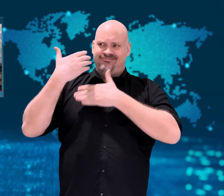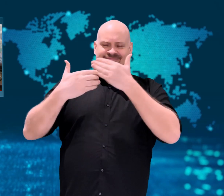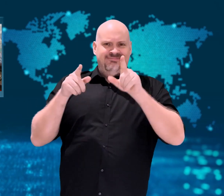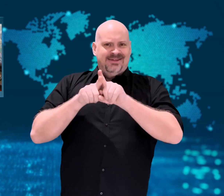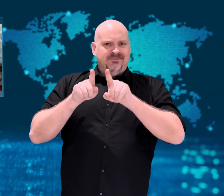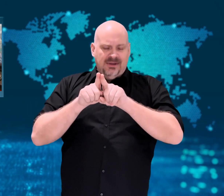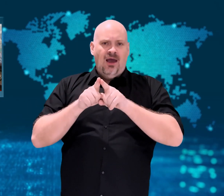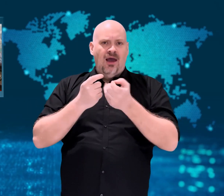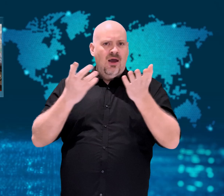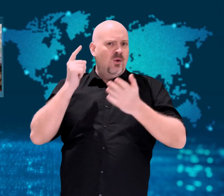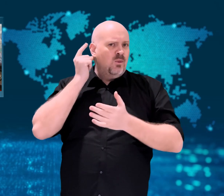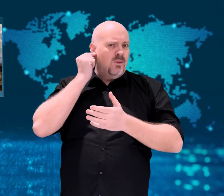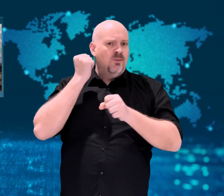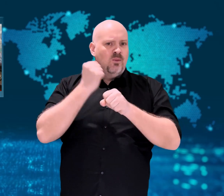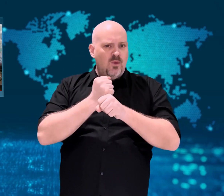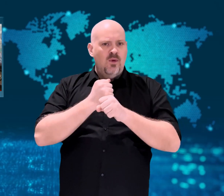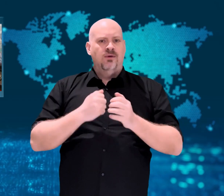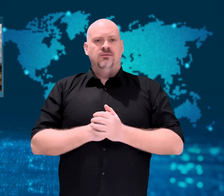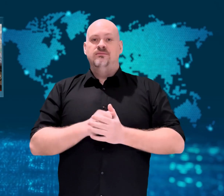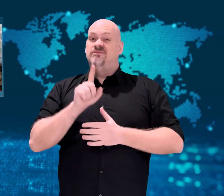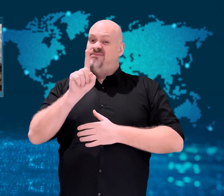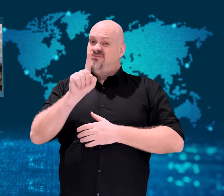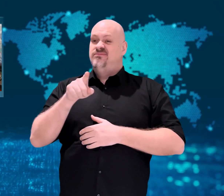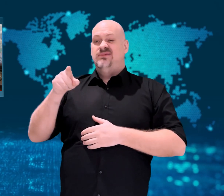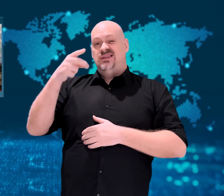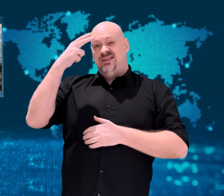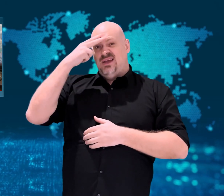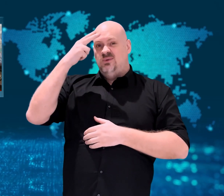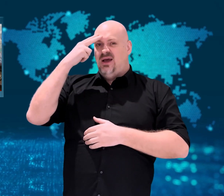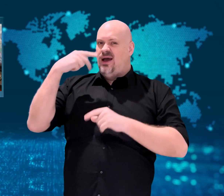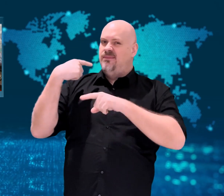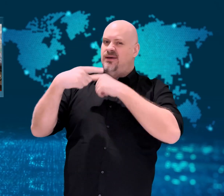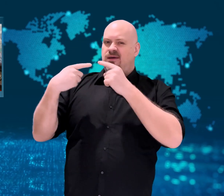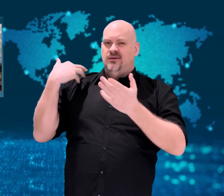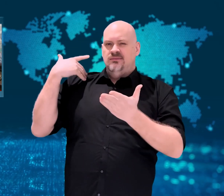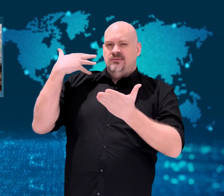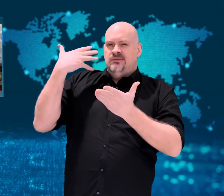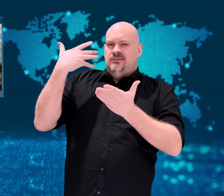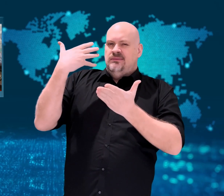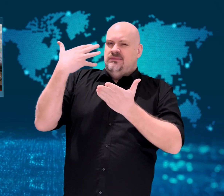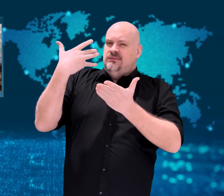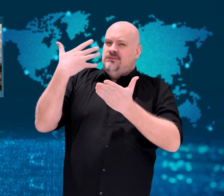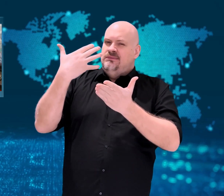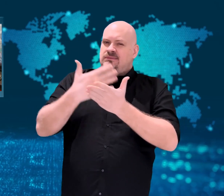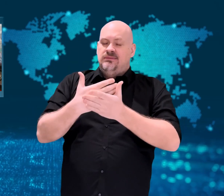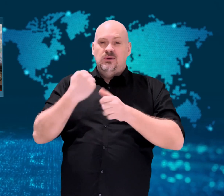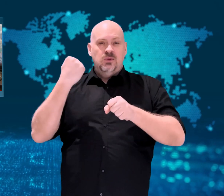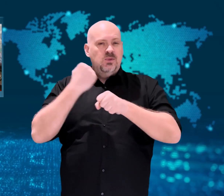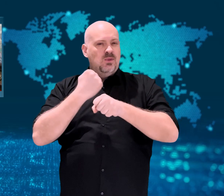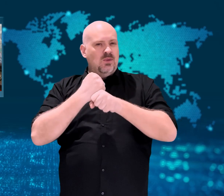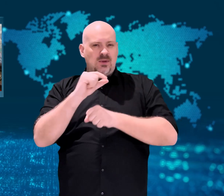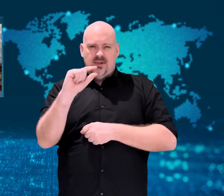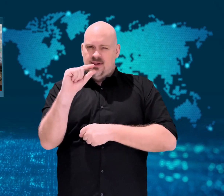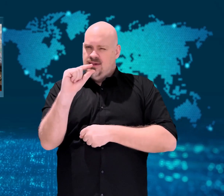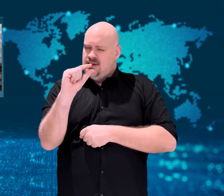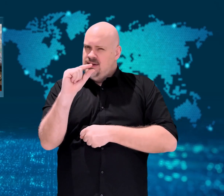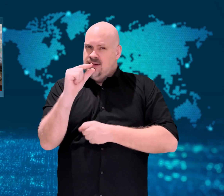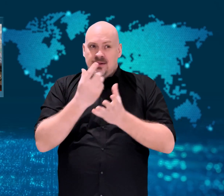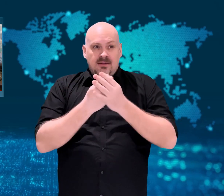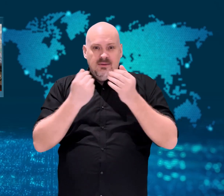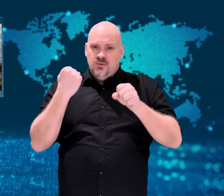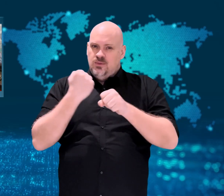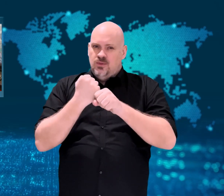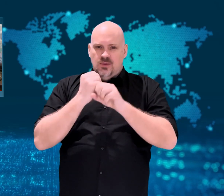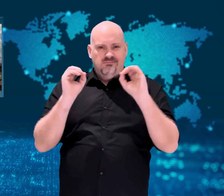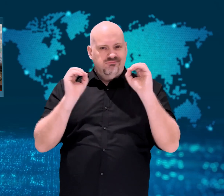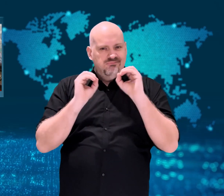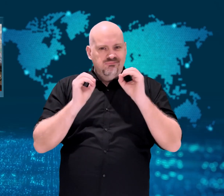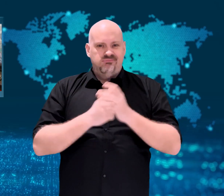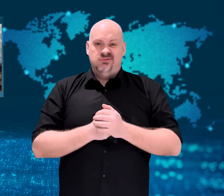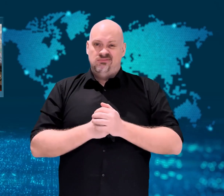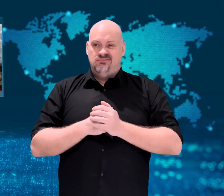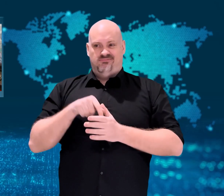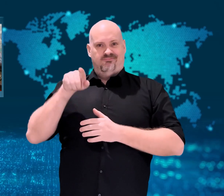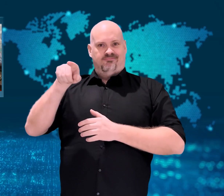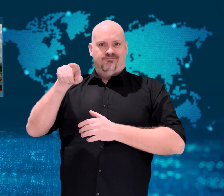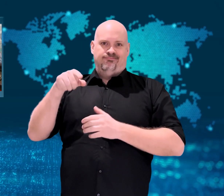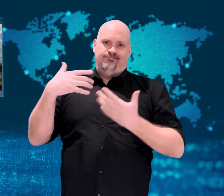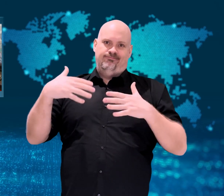for many years the number of Saudi Arabian women in the workforce